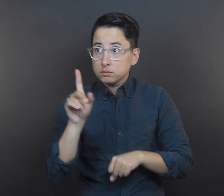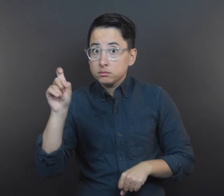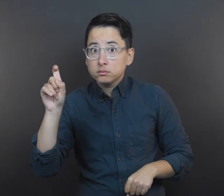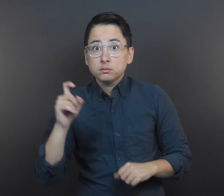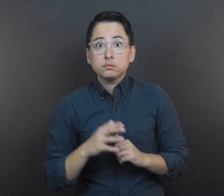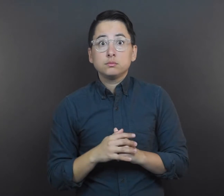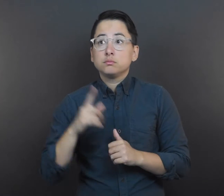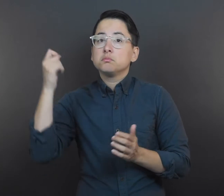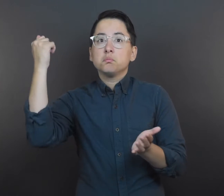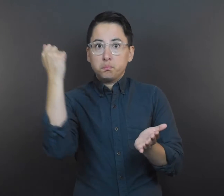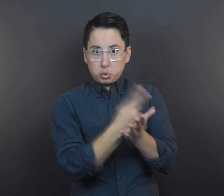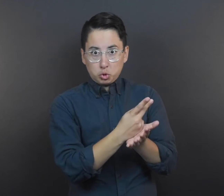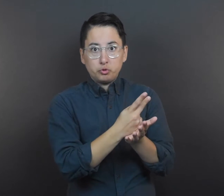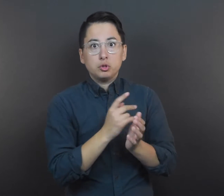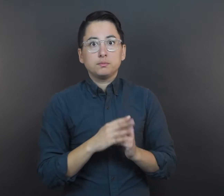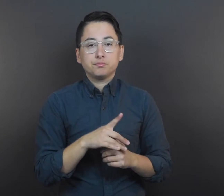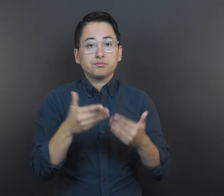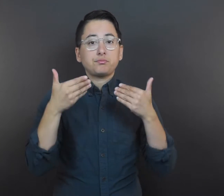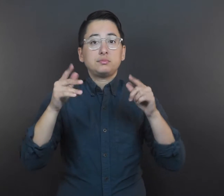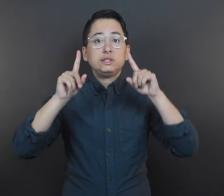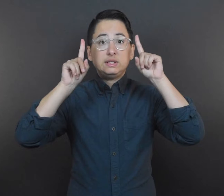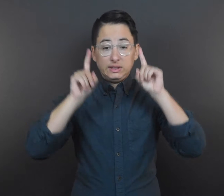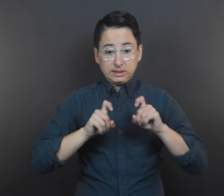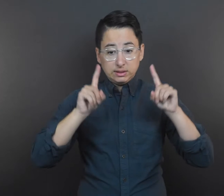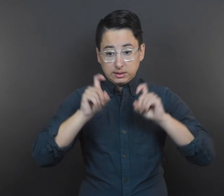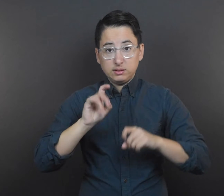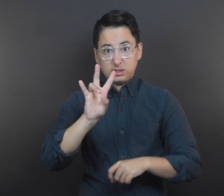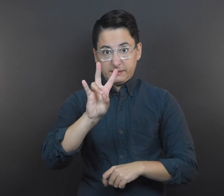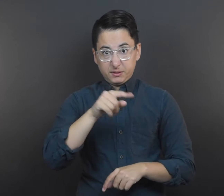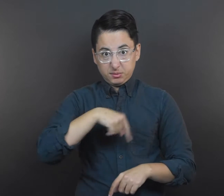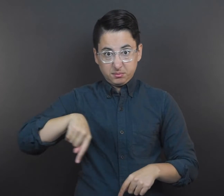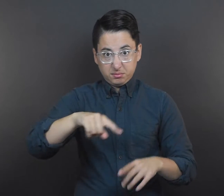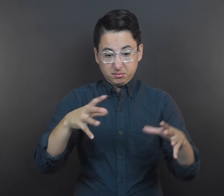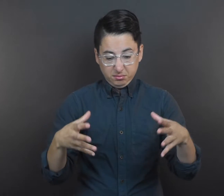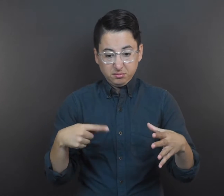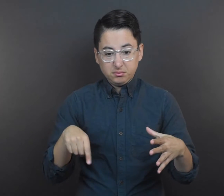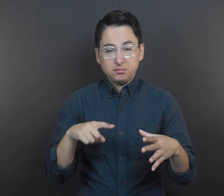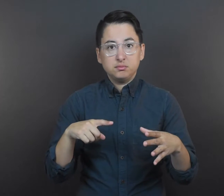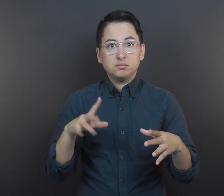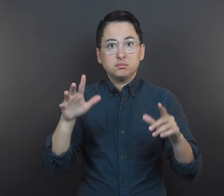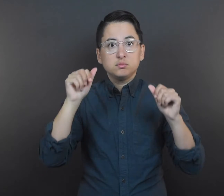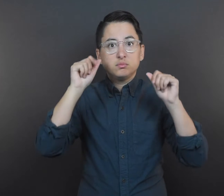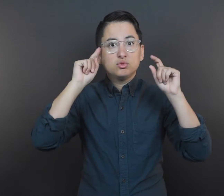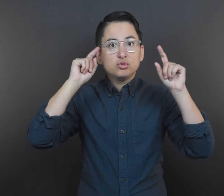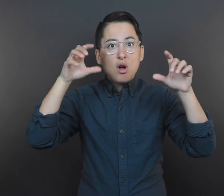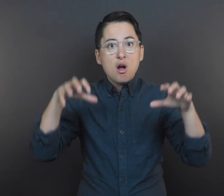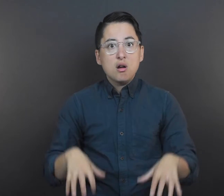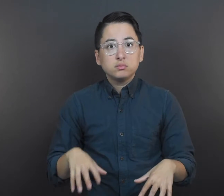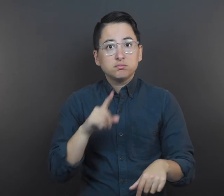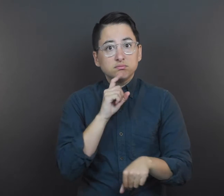Their request was approved. To everyone’s surprise, the results were positive.